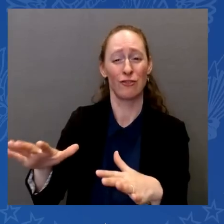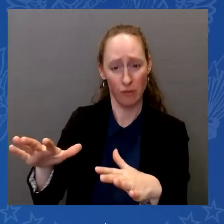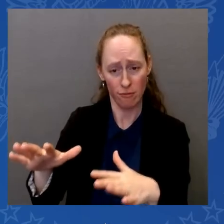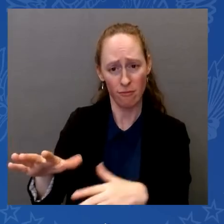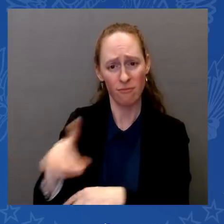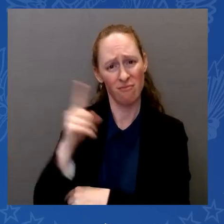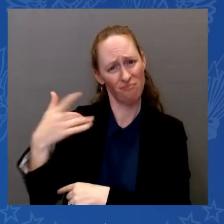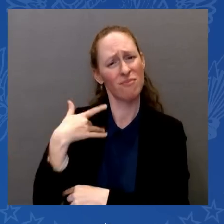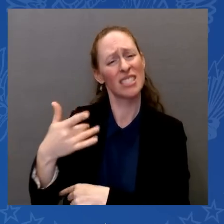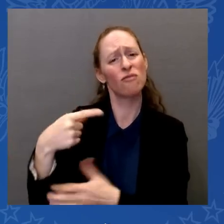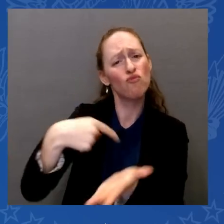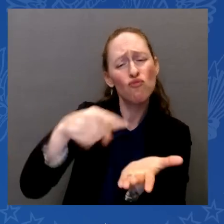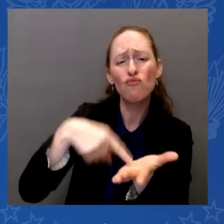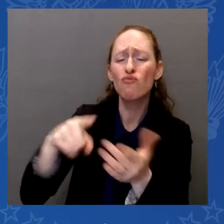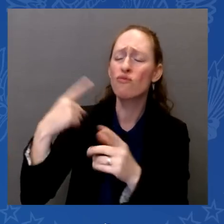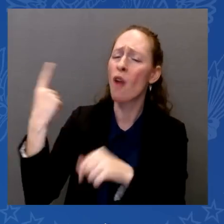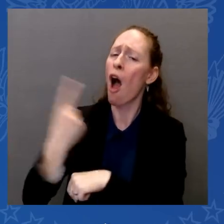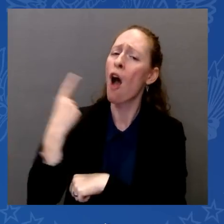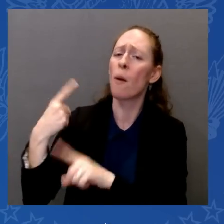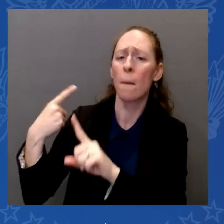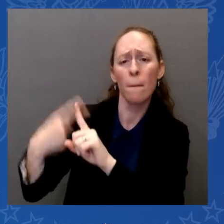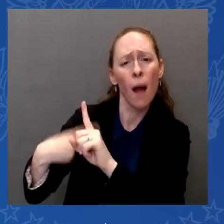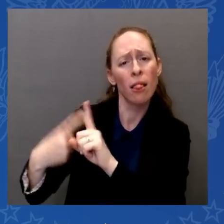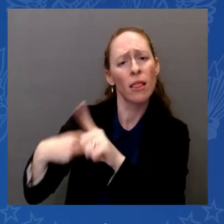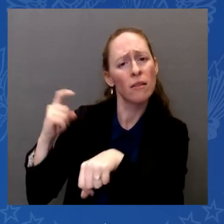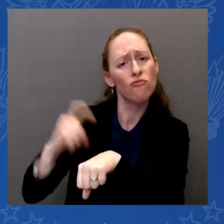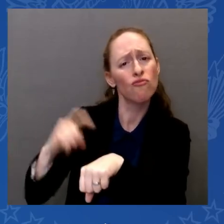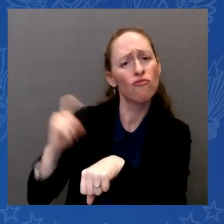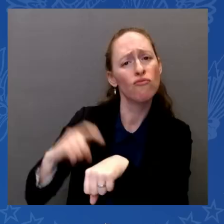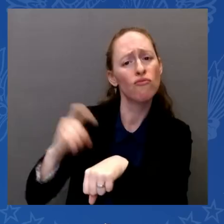So, let's get started. The new student loan application is now open.